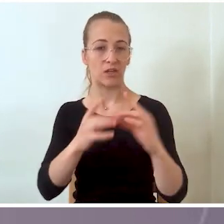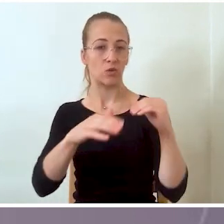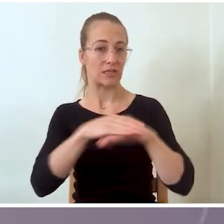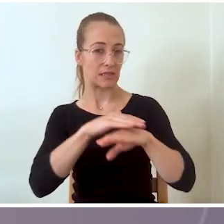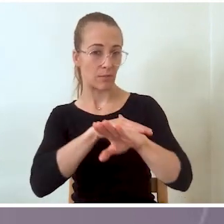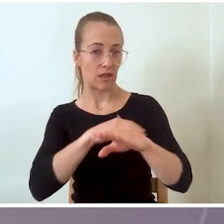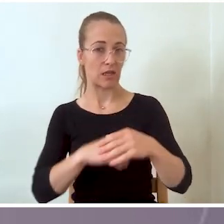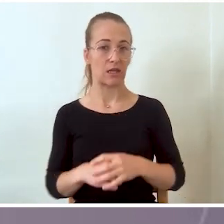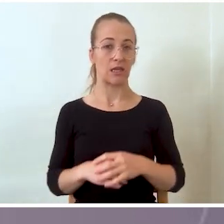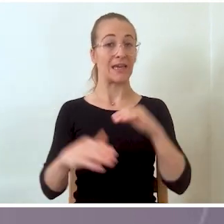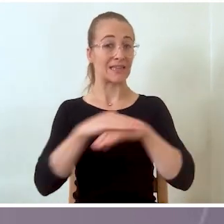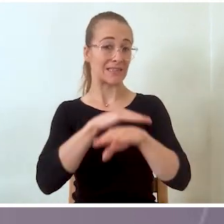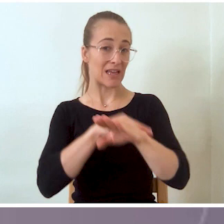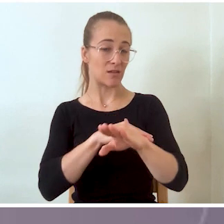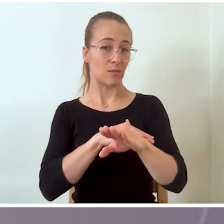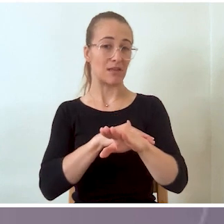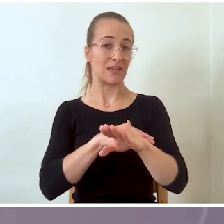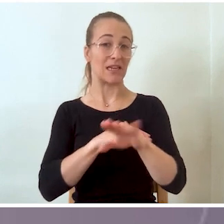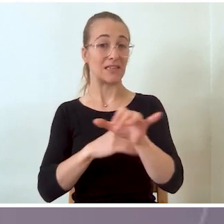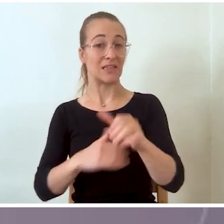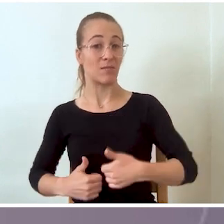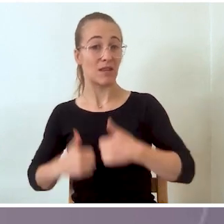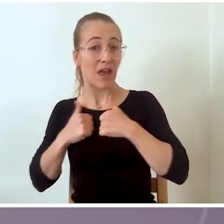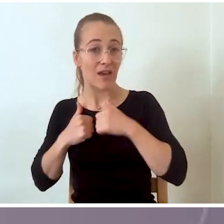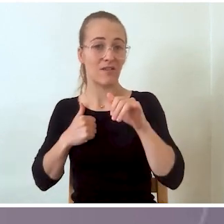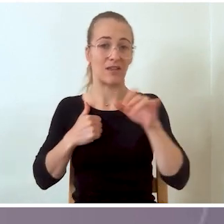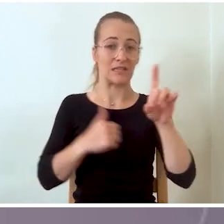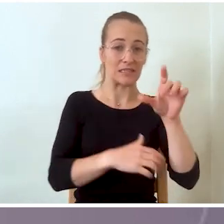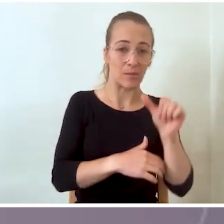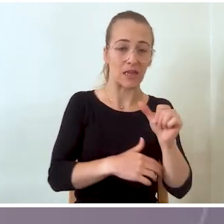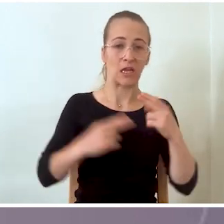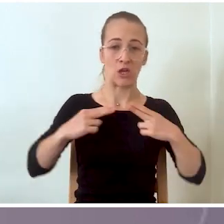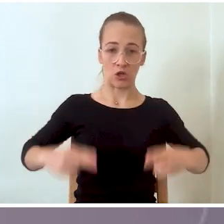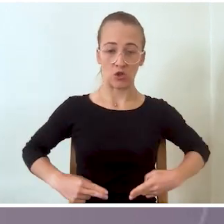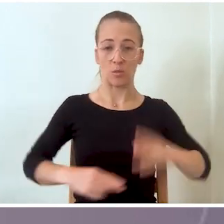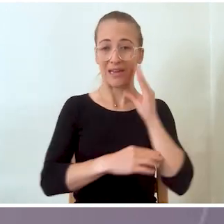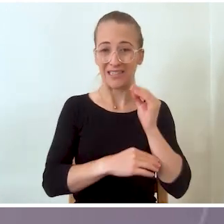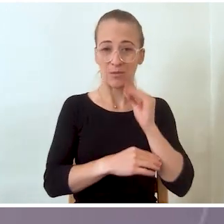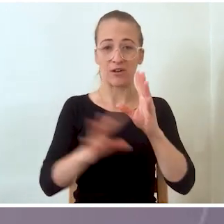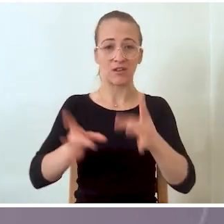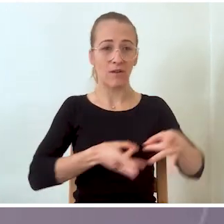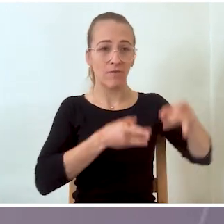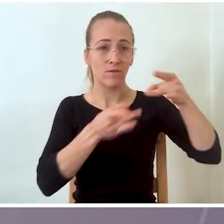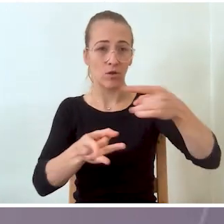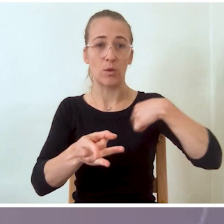Accessibility like life, like disability, like the human experience, is fluid. We are all moving rapidly.